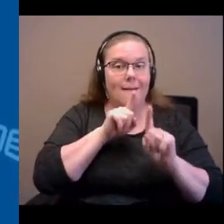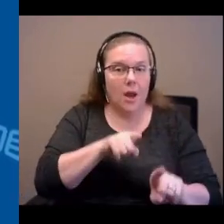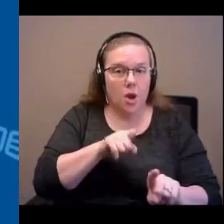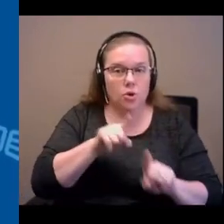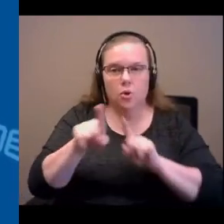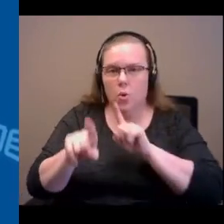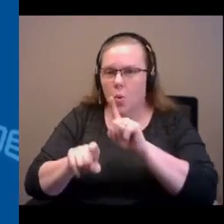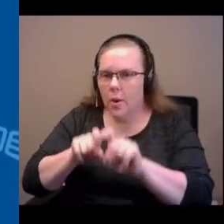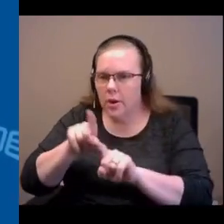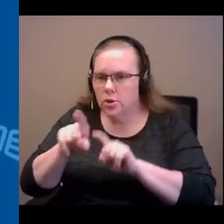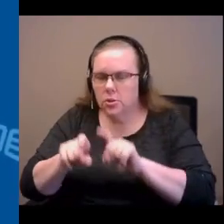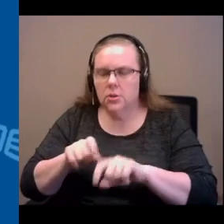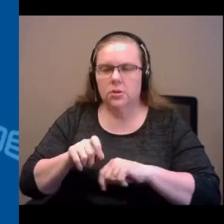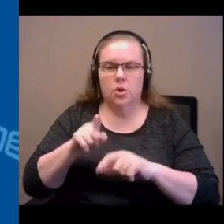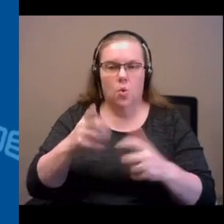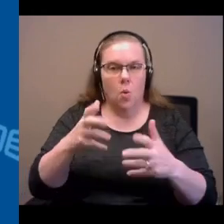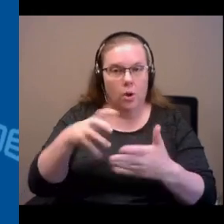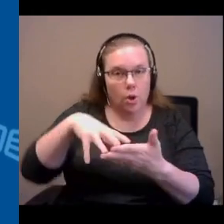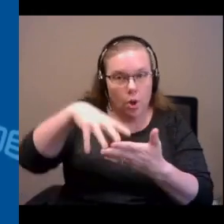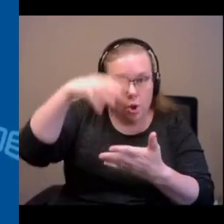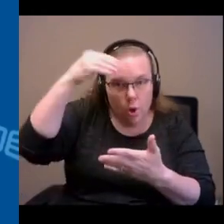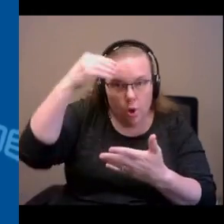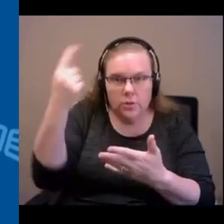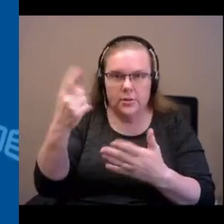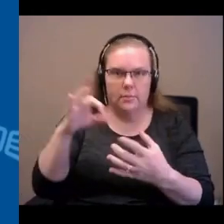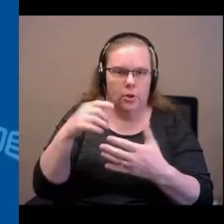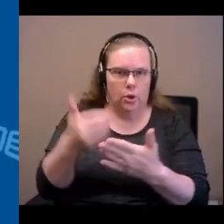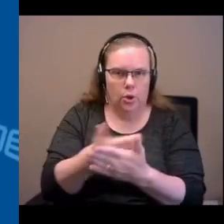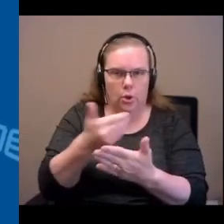learn something new. You wanted to connect with some people outside of the four walls where you